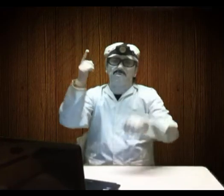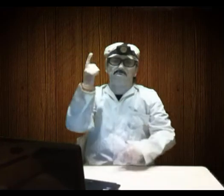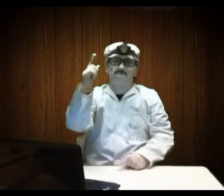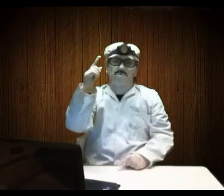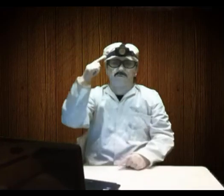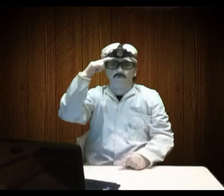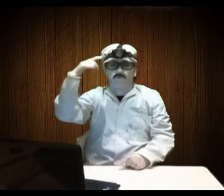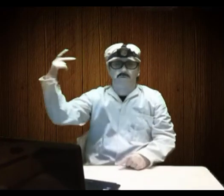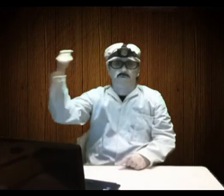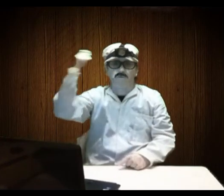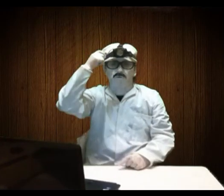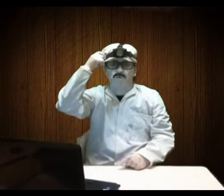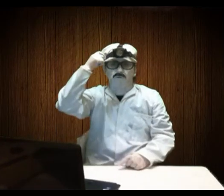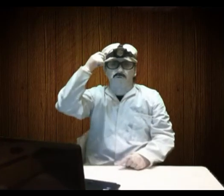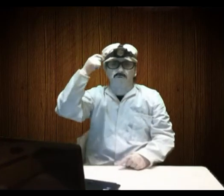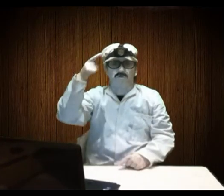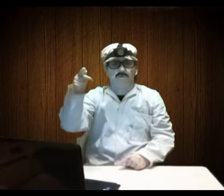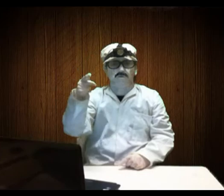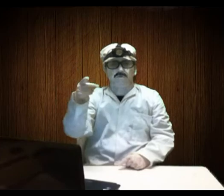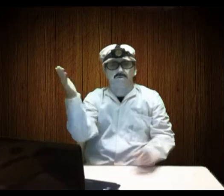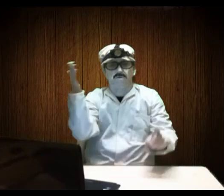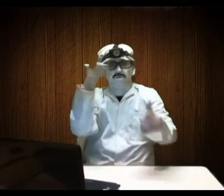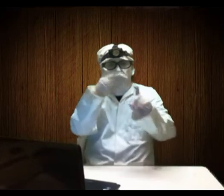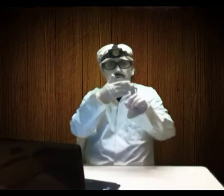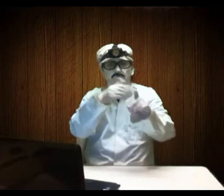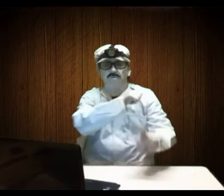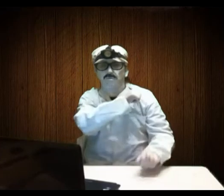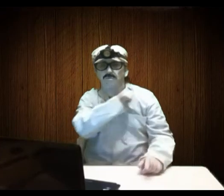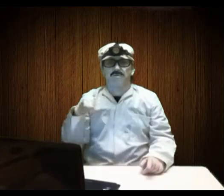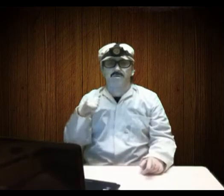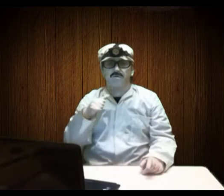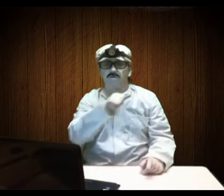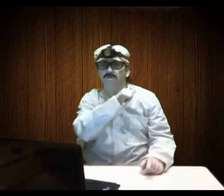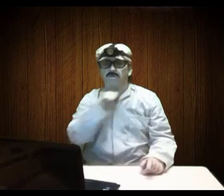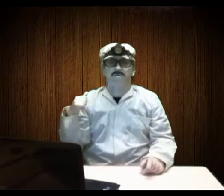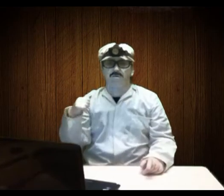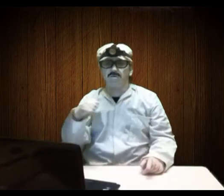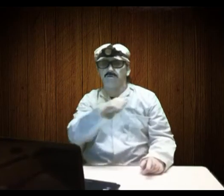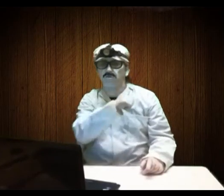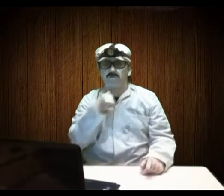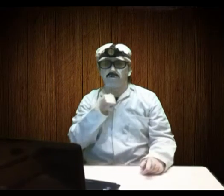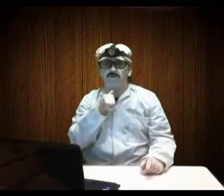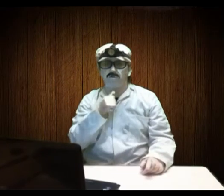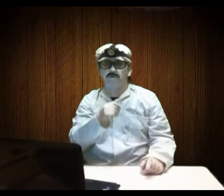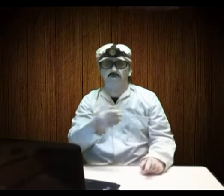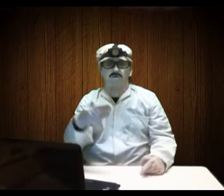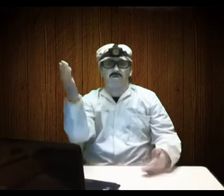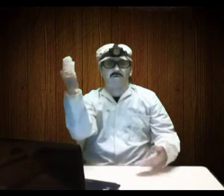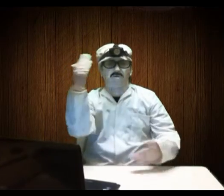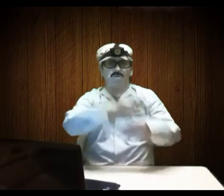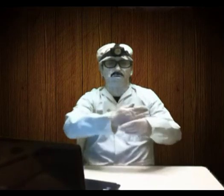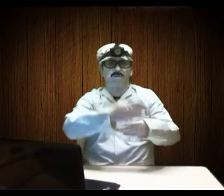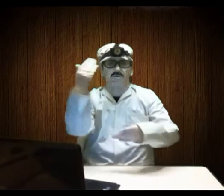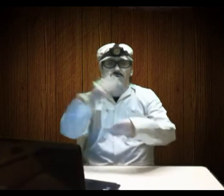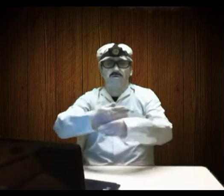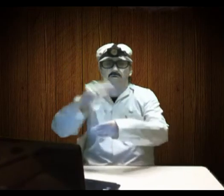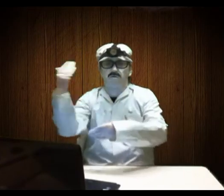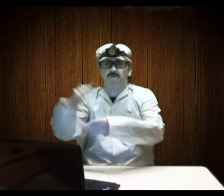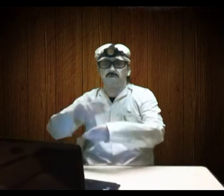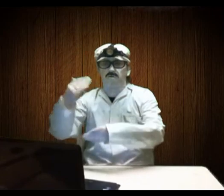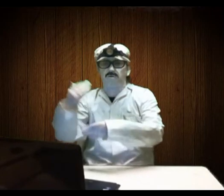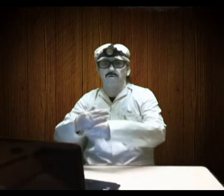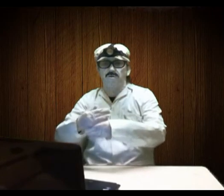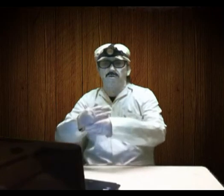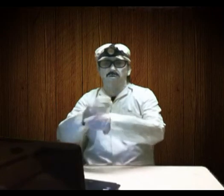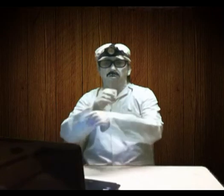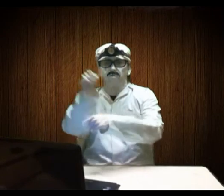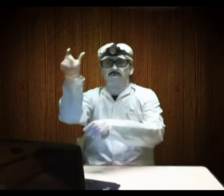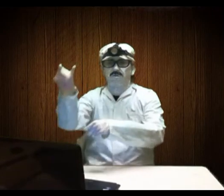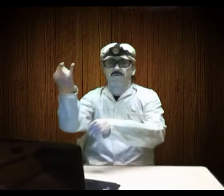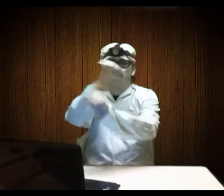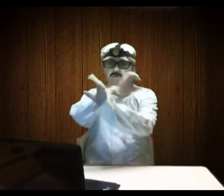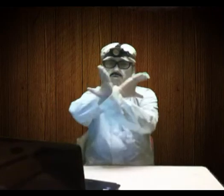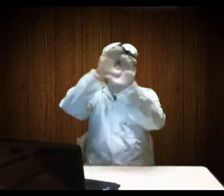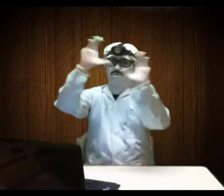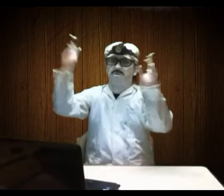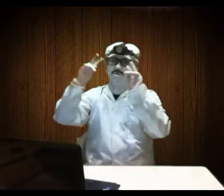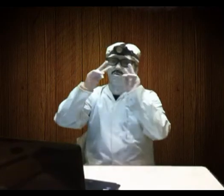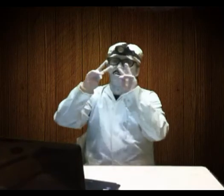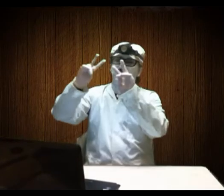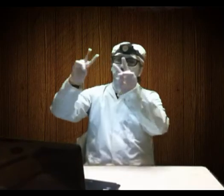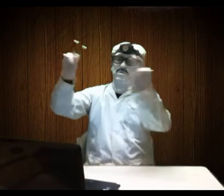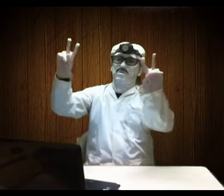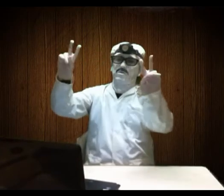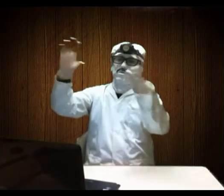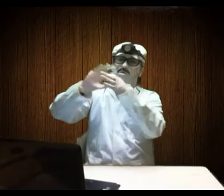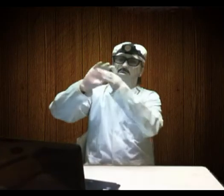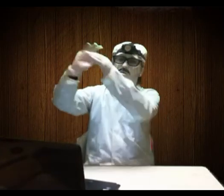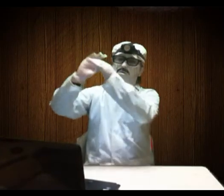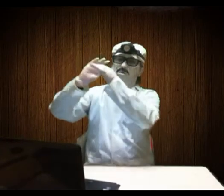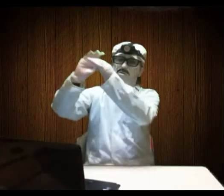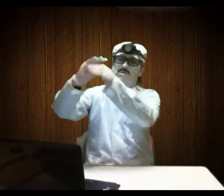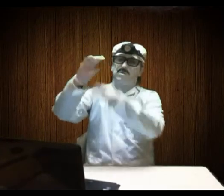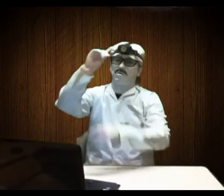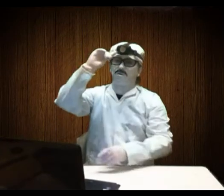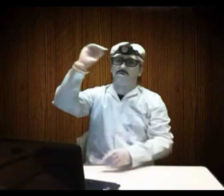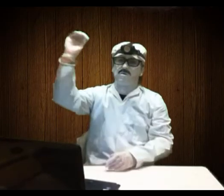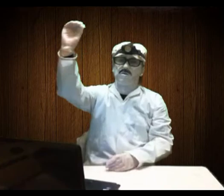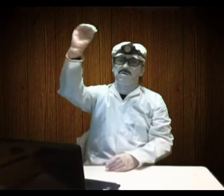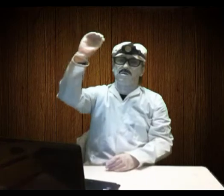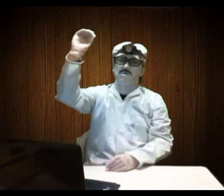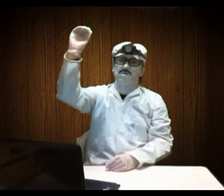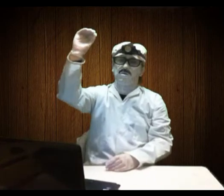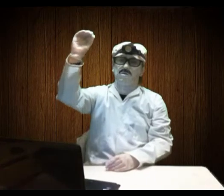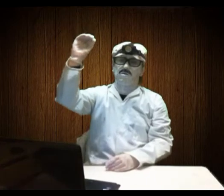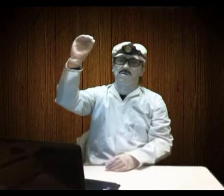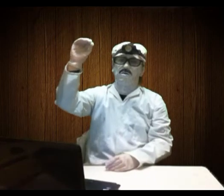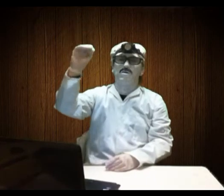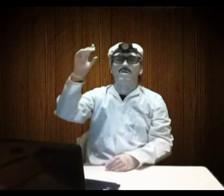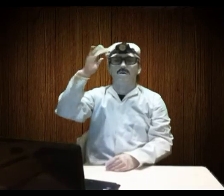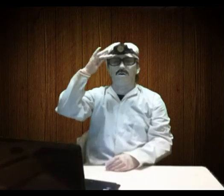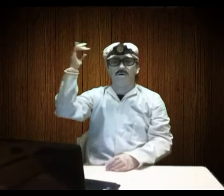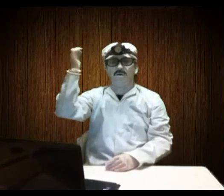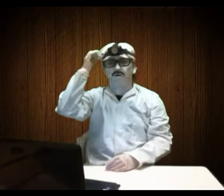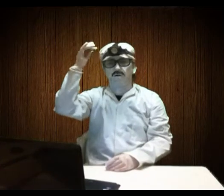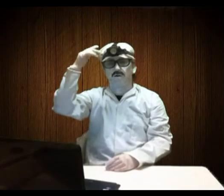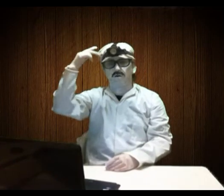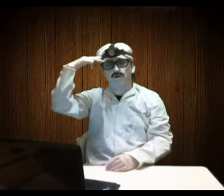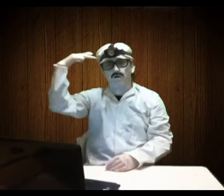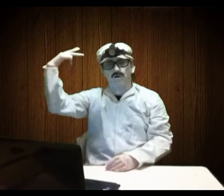Psychiatry however has tried to kill and silence the many visionaries and conduits who do by saying these people are sick.